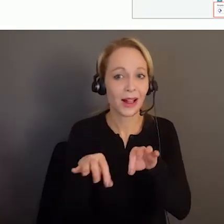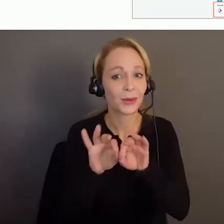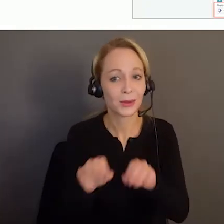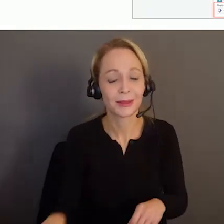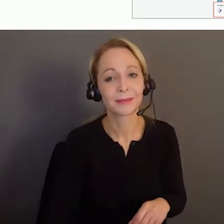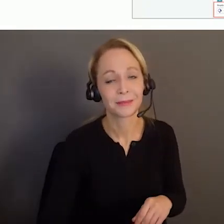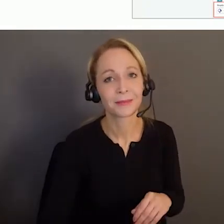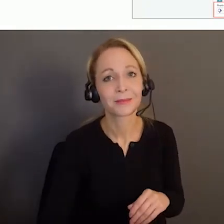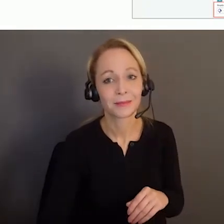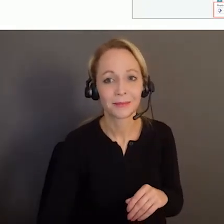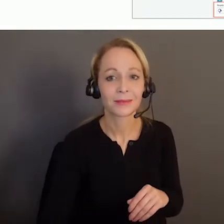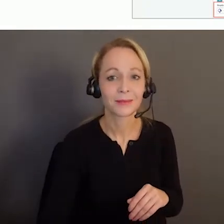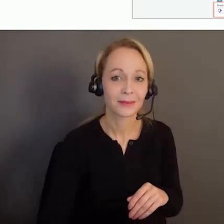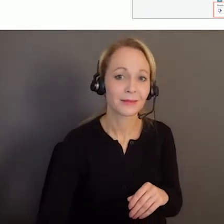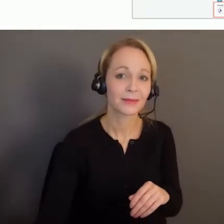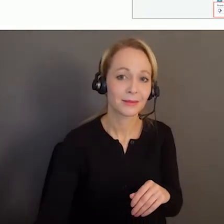ITS OWN VALUES.